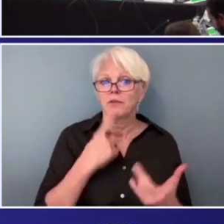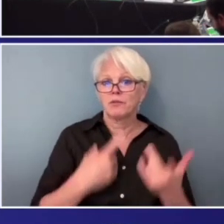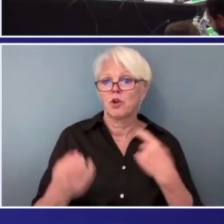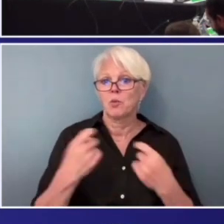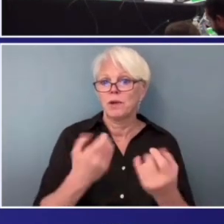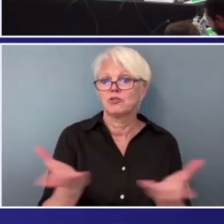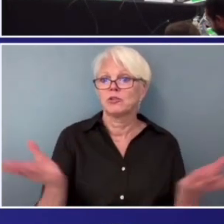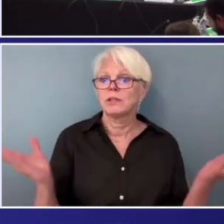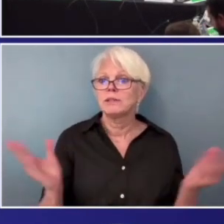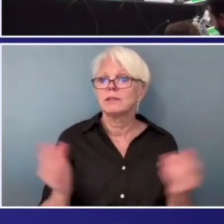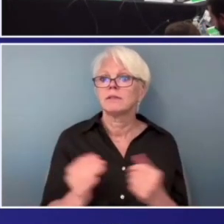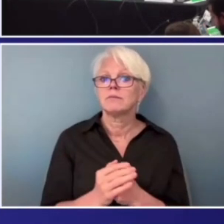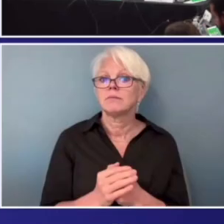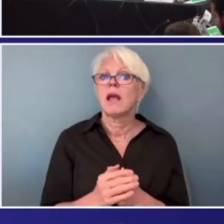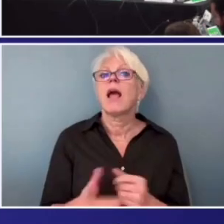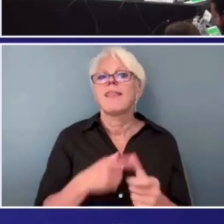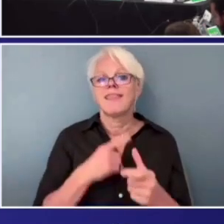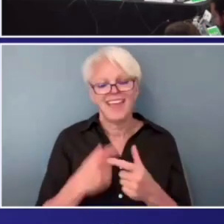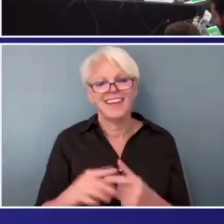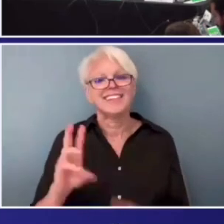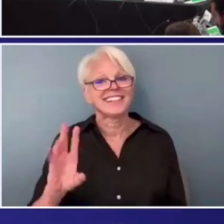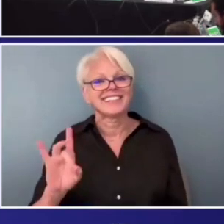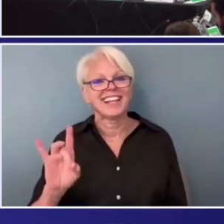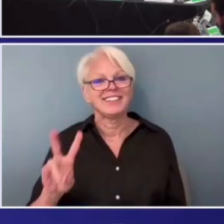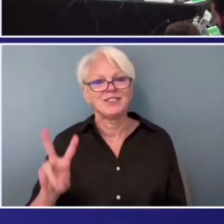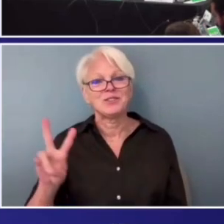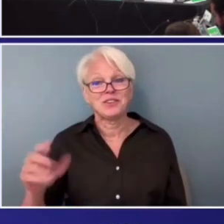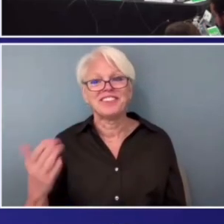And then we're going to 682.215. Ashley?